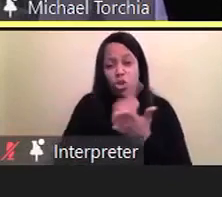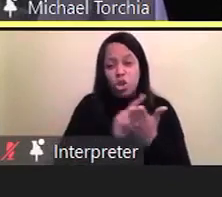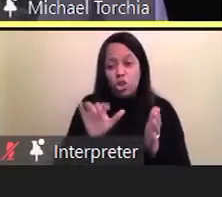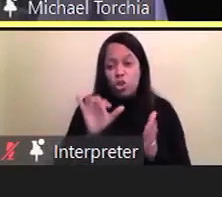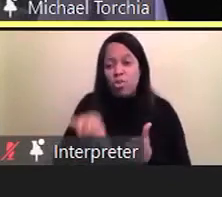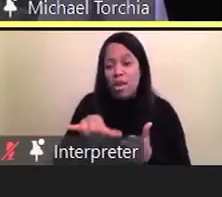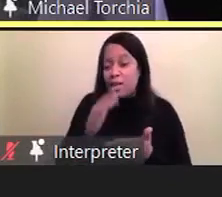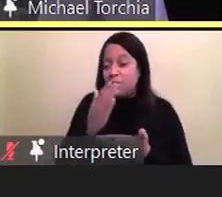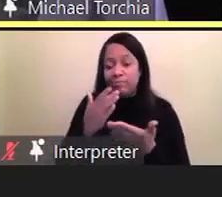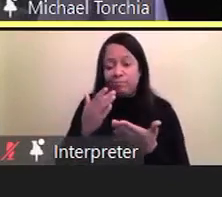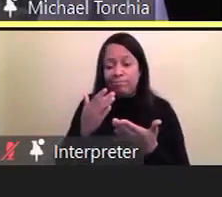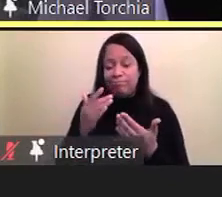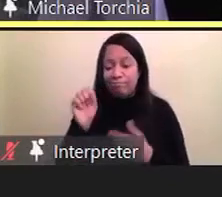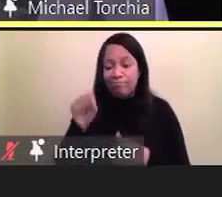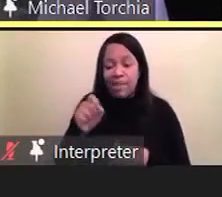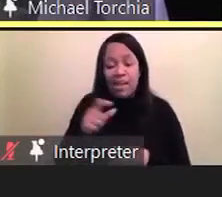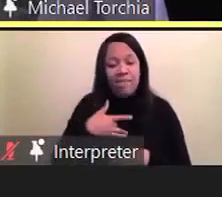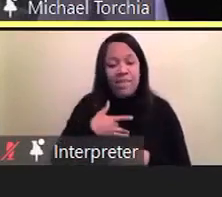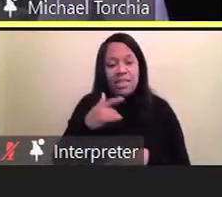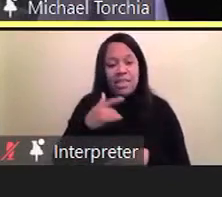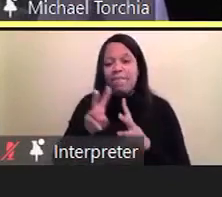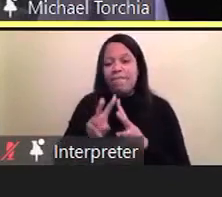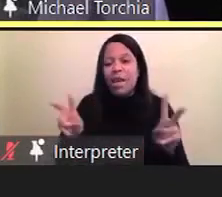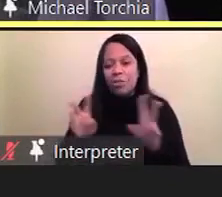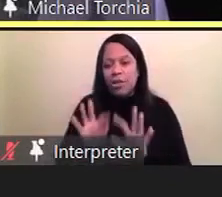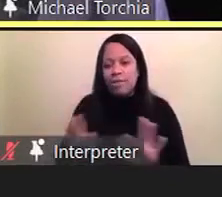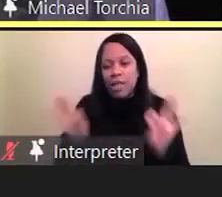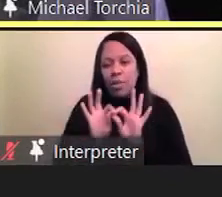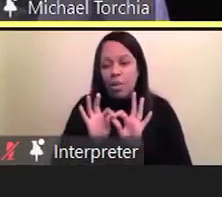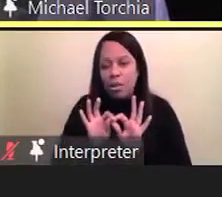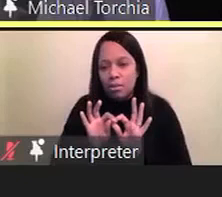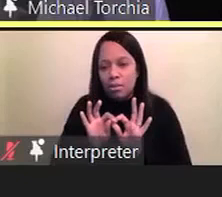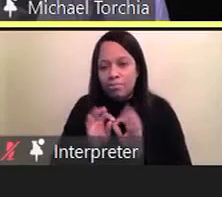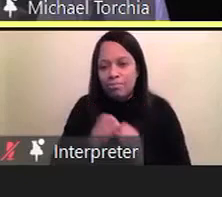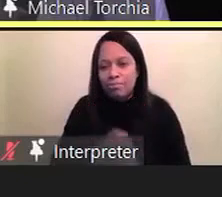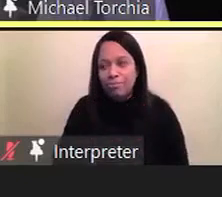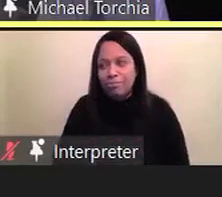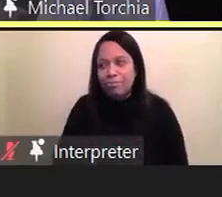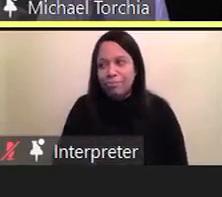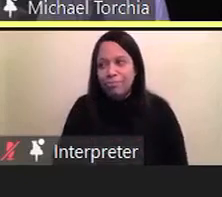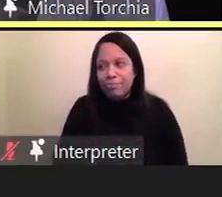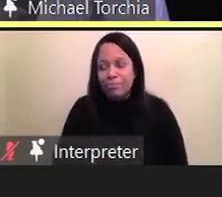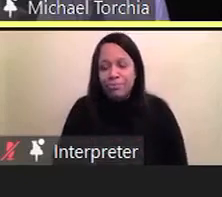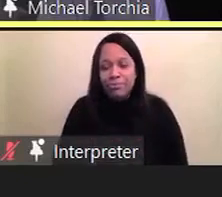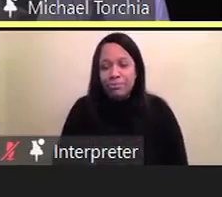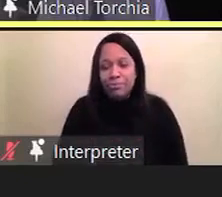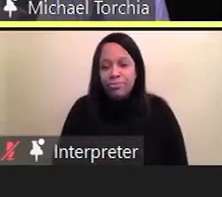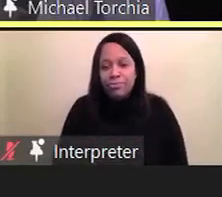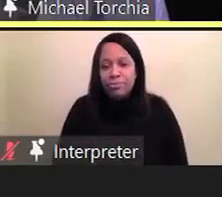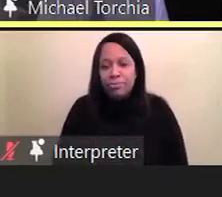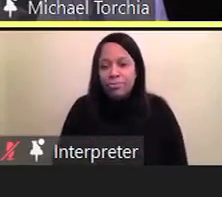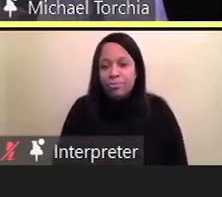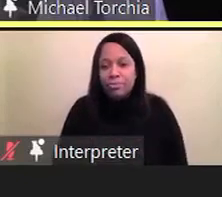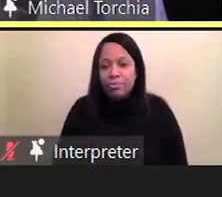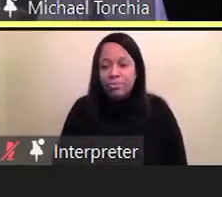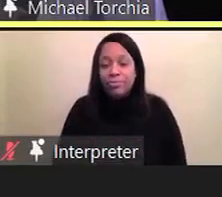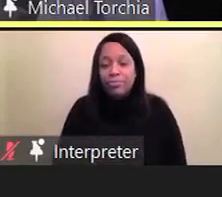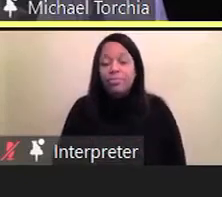I think it's very, very valuable. And then there are other types of accessibility audits,